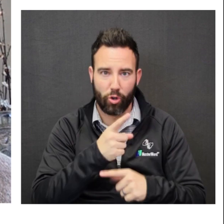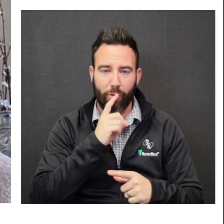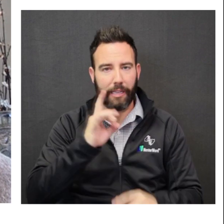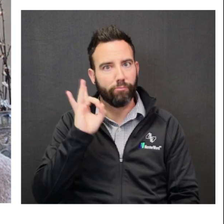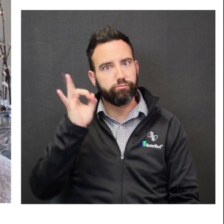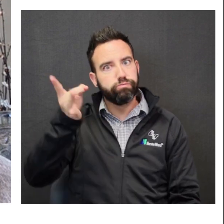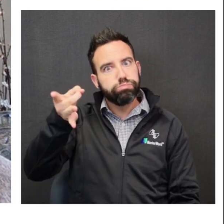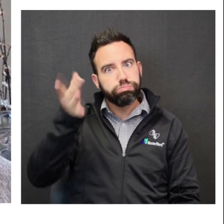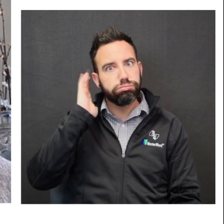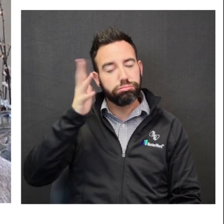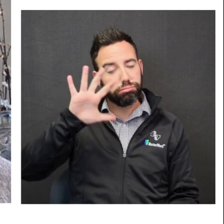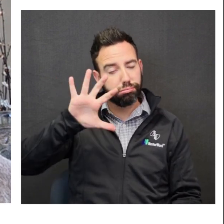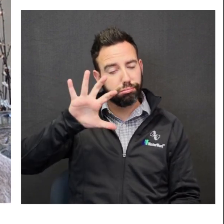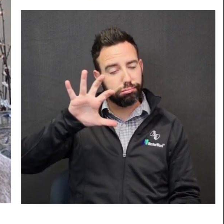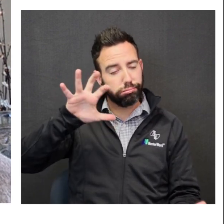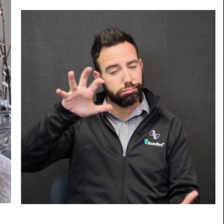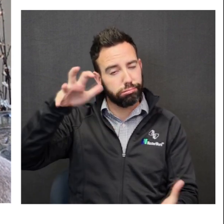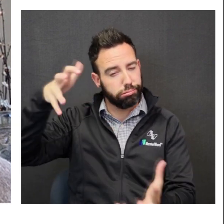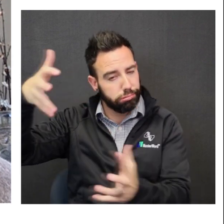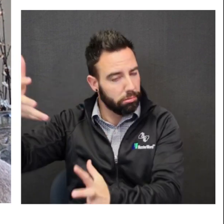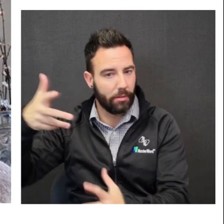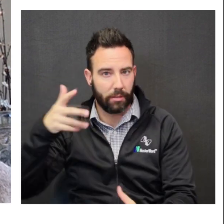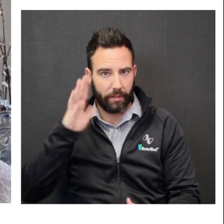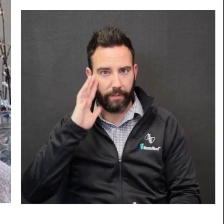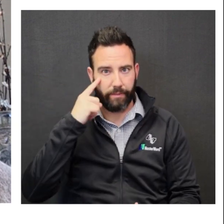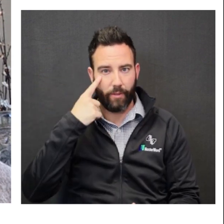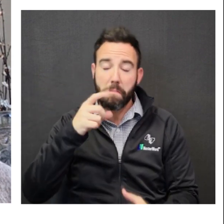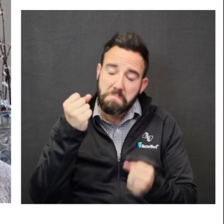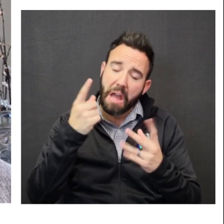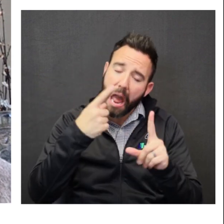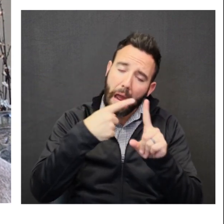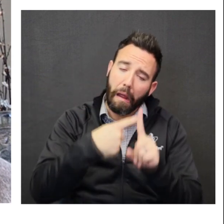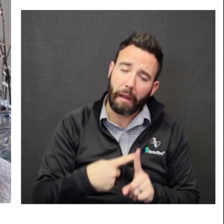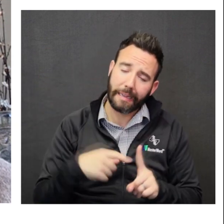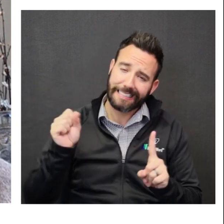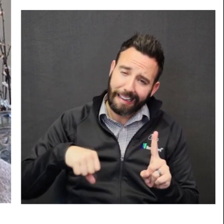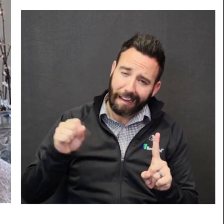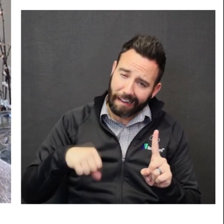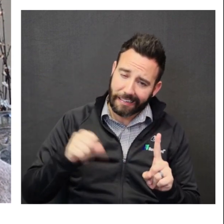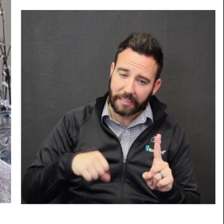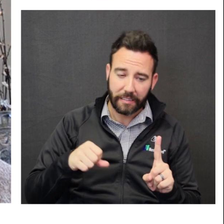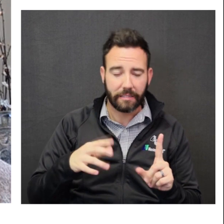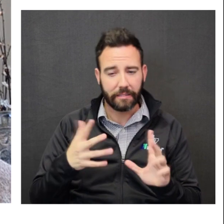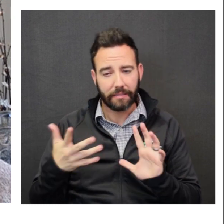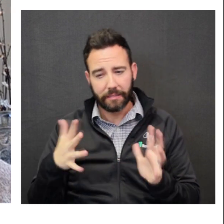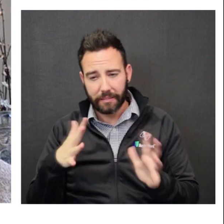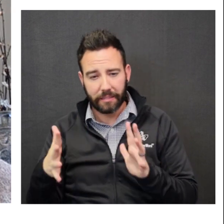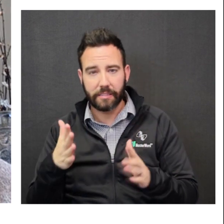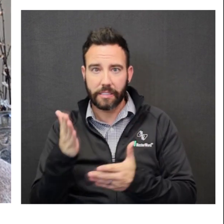I mean it's quite catastrophic, I'd say, for the field, I mean there's been a lot of positives I've seen out of it in an amazing